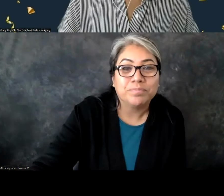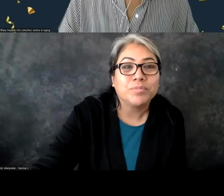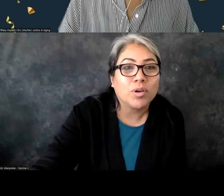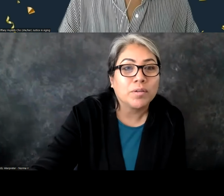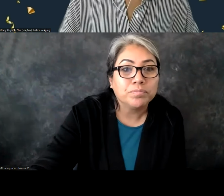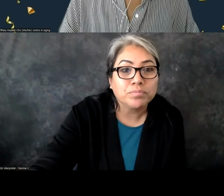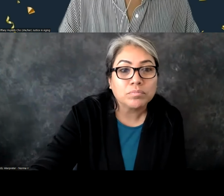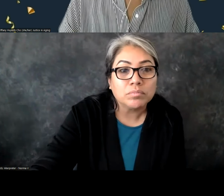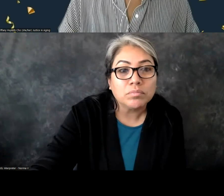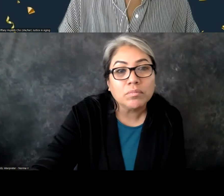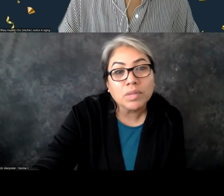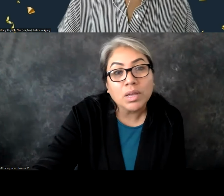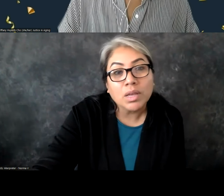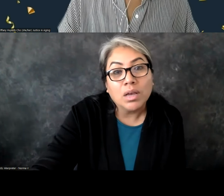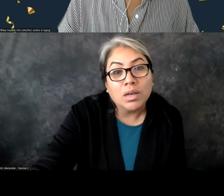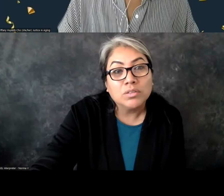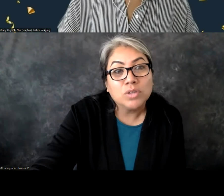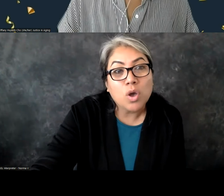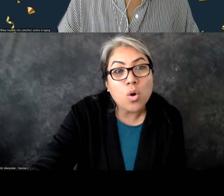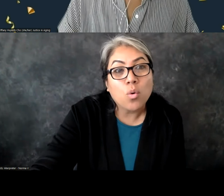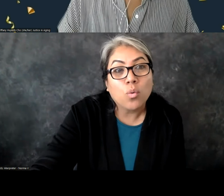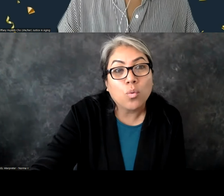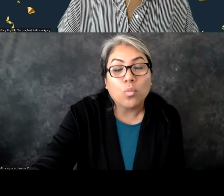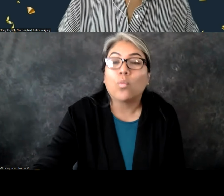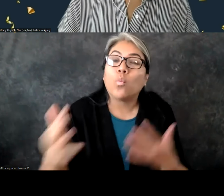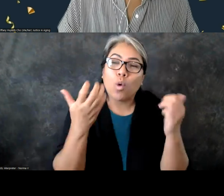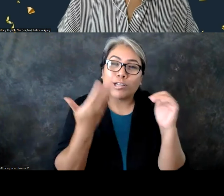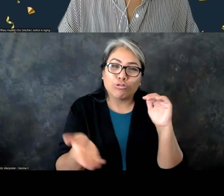» JESSICA LEHMAN: Yes. We need to spotlight you again so